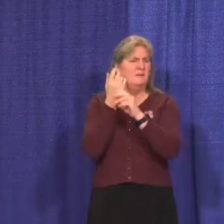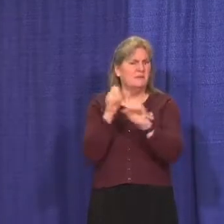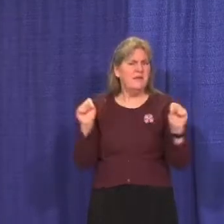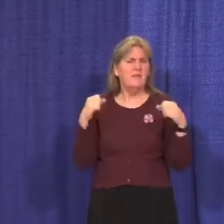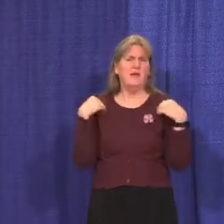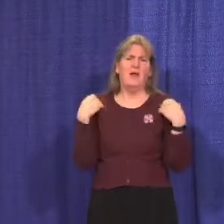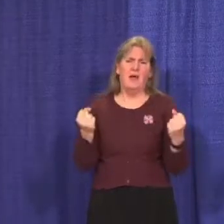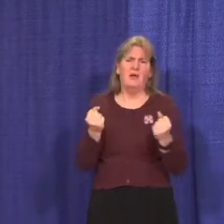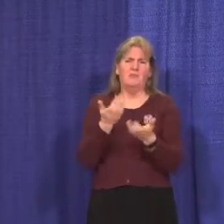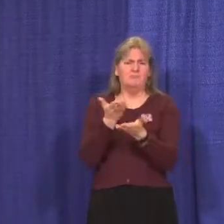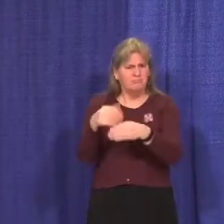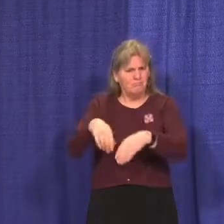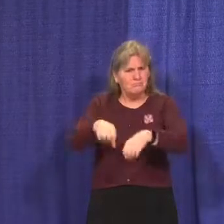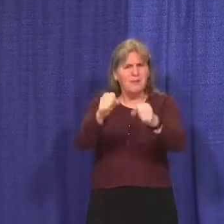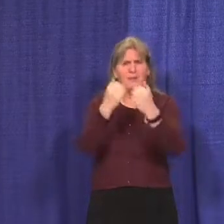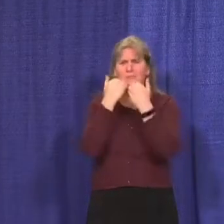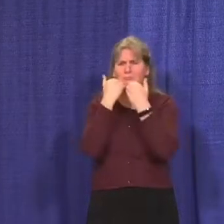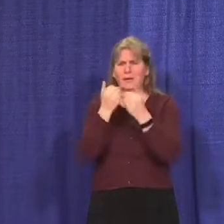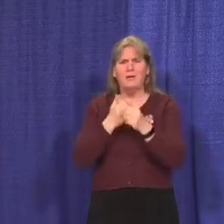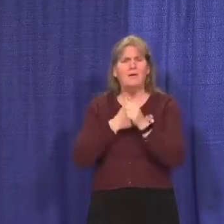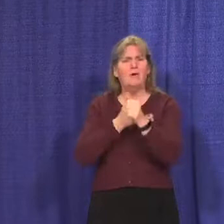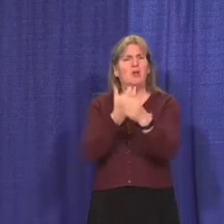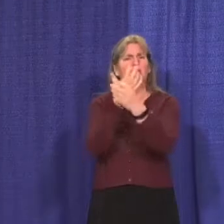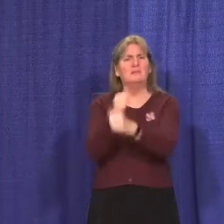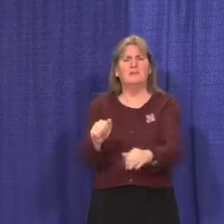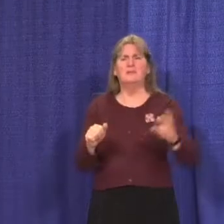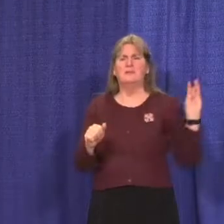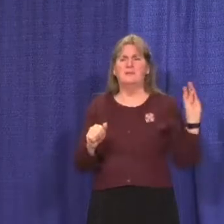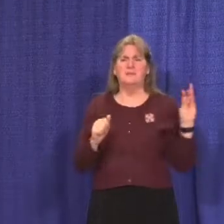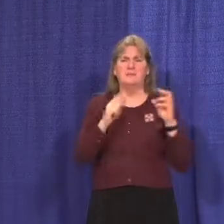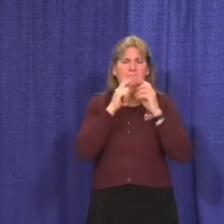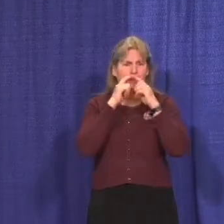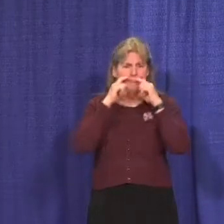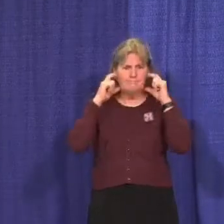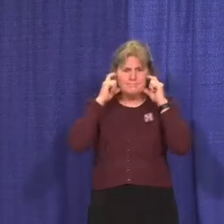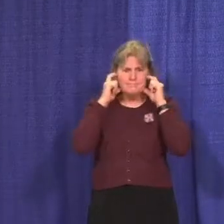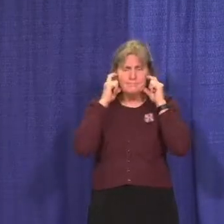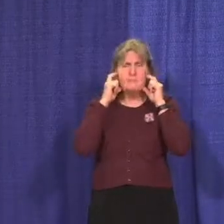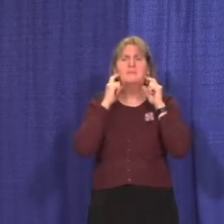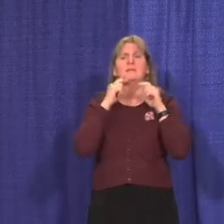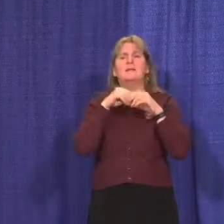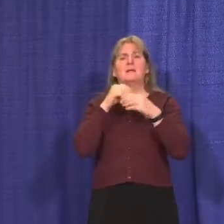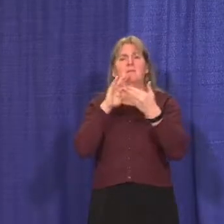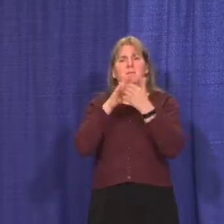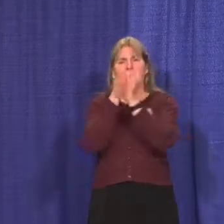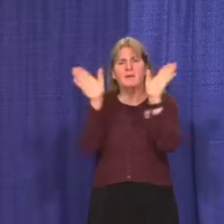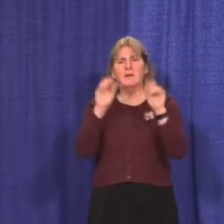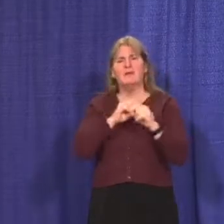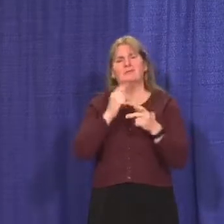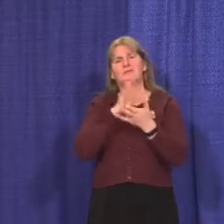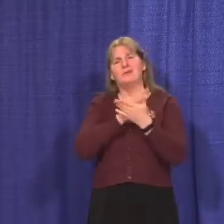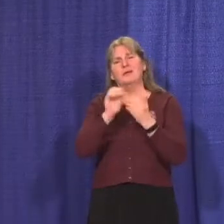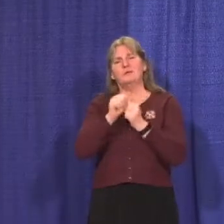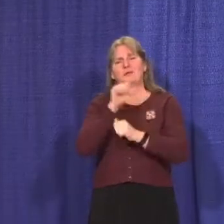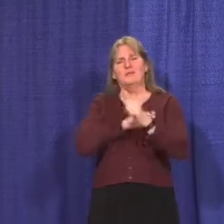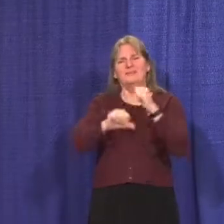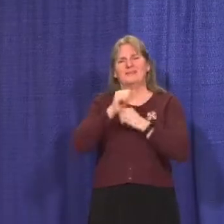practice the safe six and mask up and be excellent to everybody. I will now pass off to Doctor